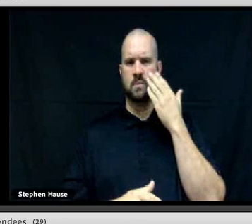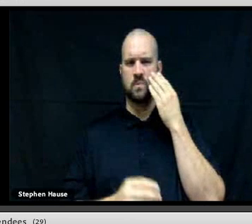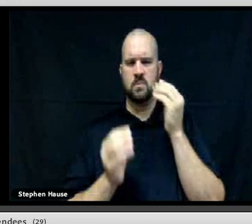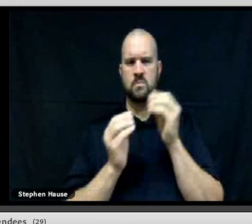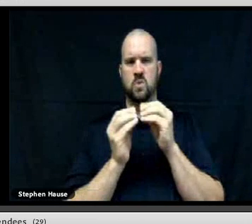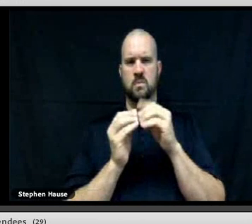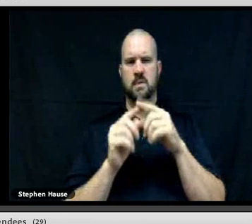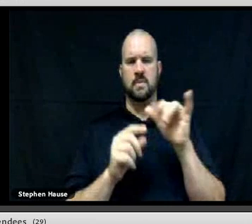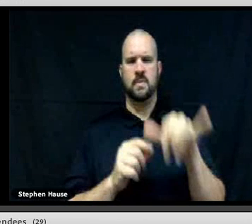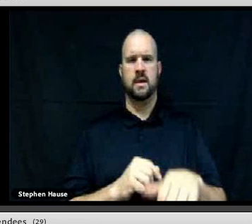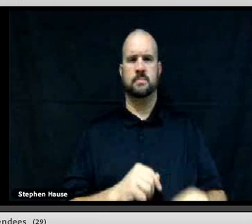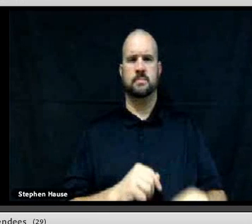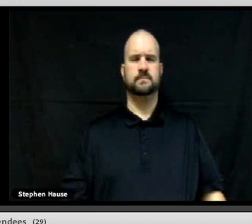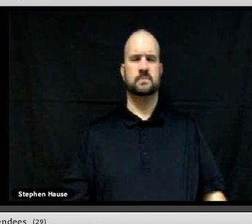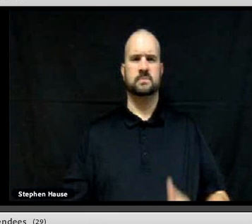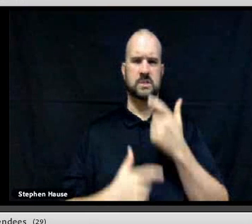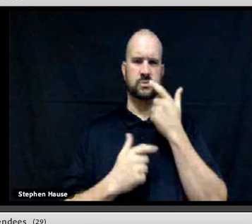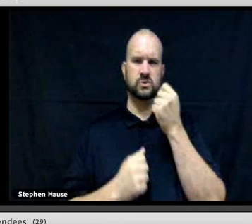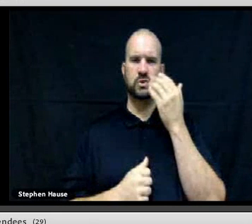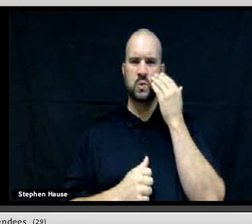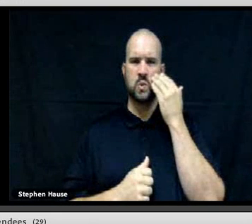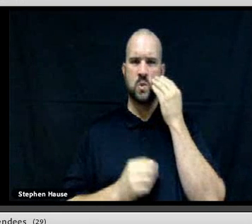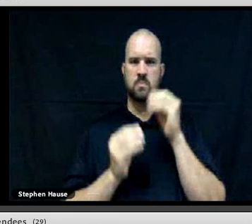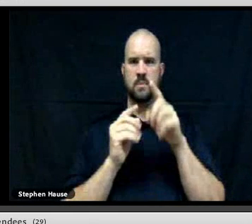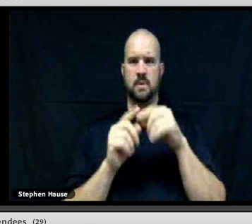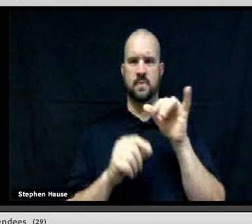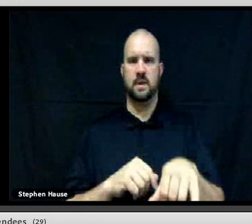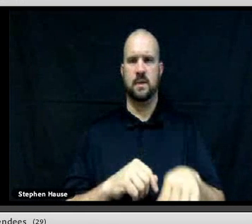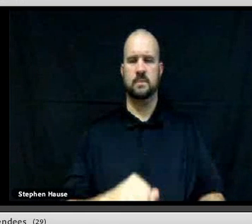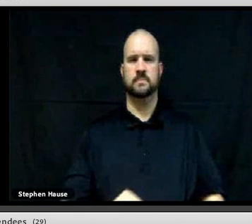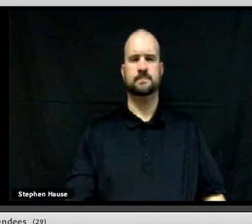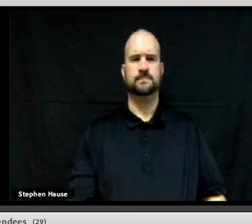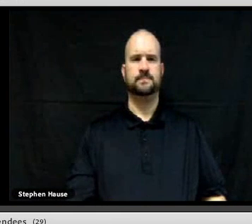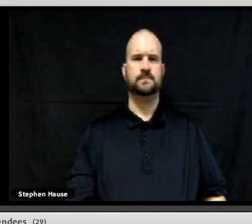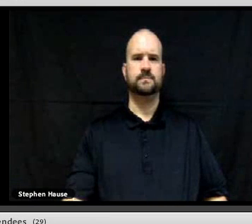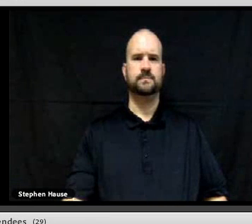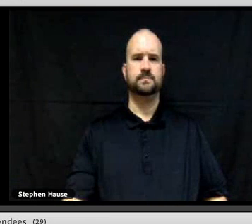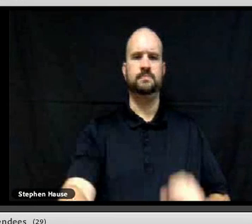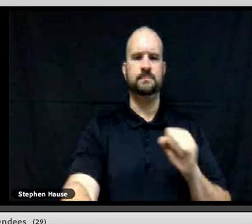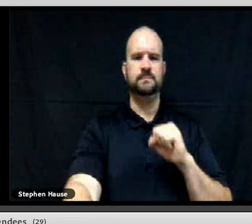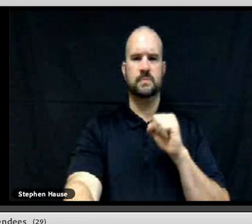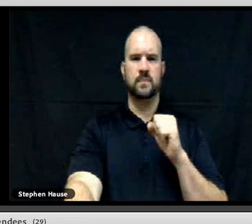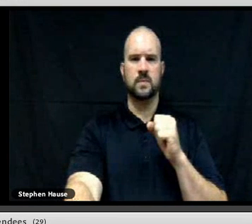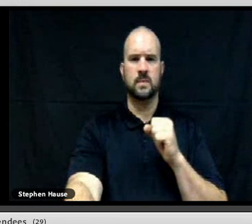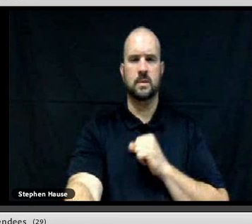Zayas-Ruiz: Yeah, and the reason it's a thumbnail instead of the full object is because they are an aggregator,